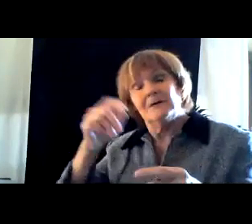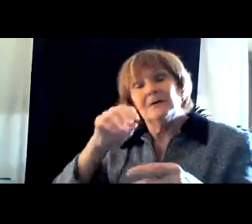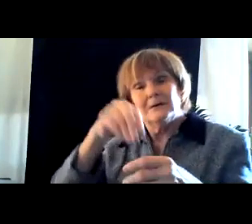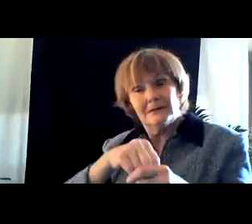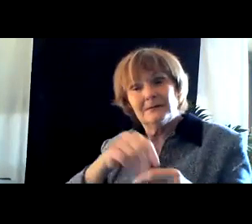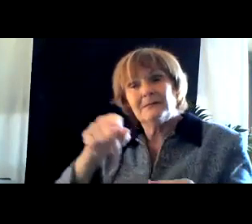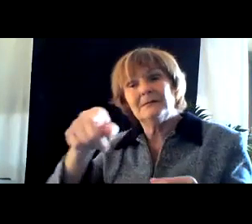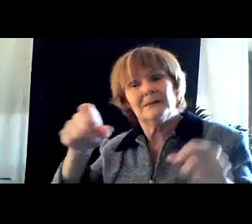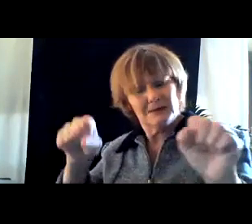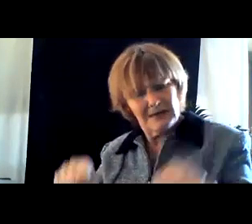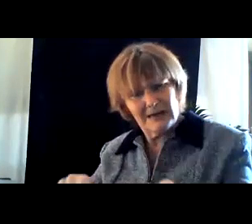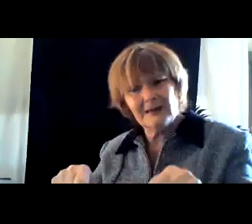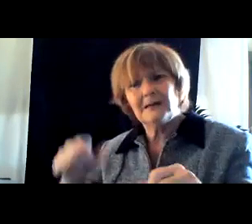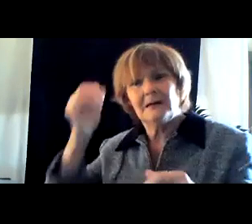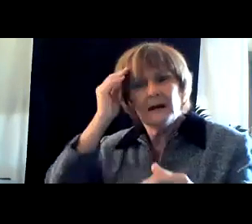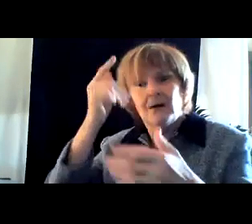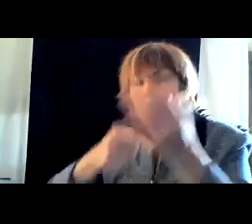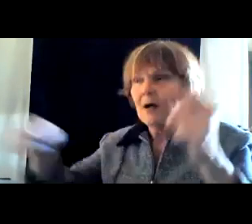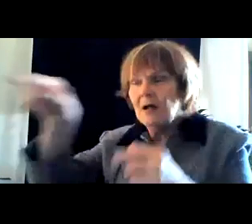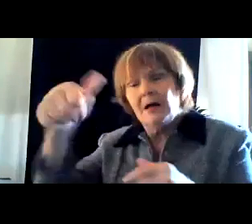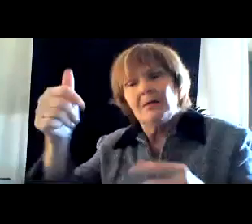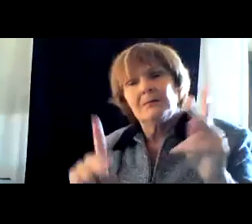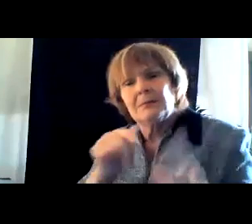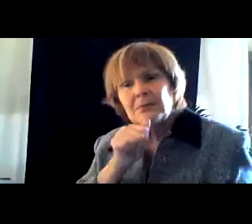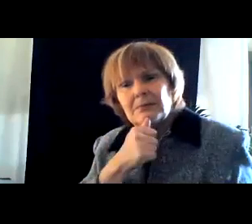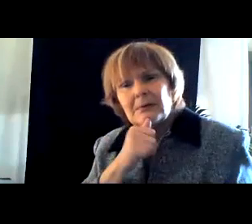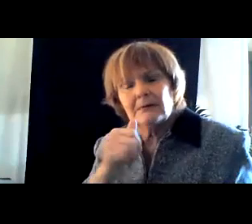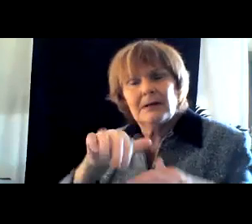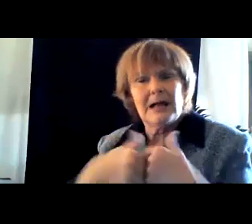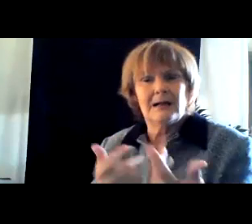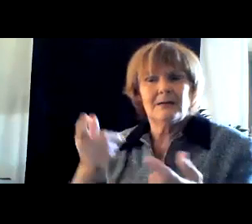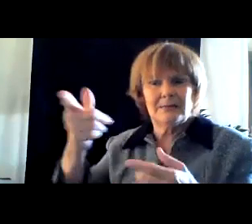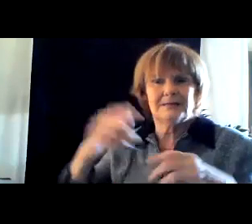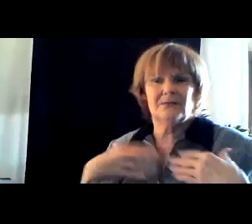We talk about all of the people who we lost and that's important, and that needs to be at the very top